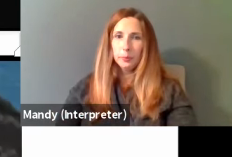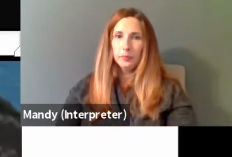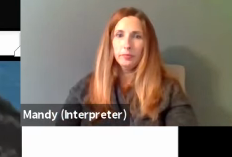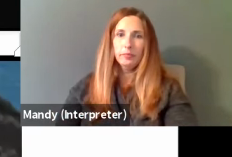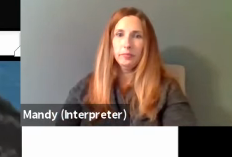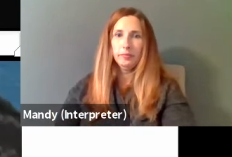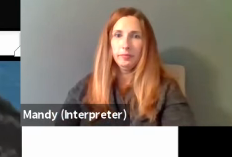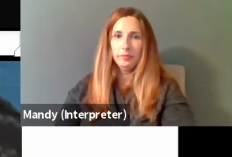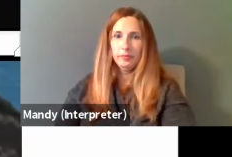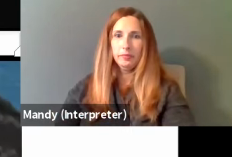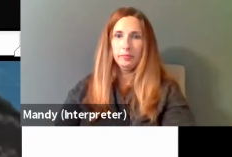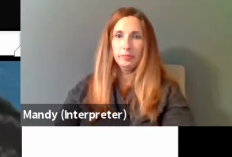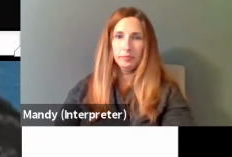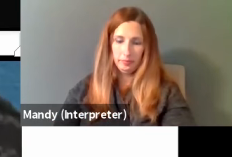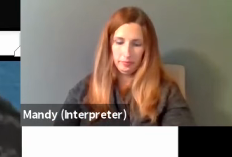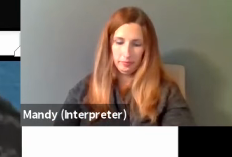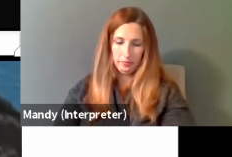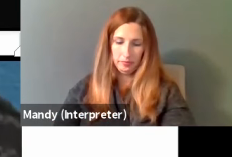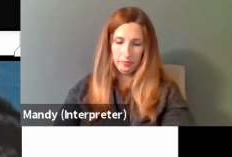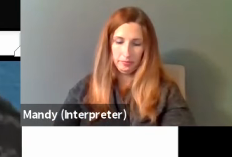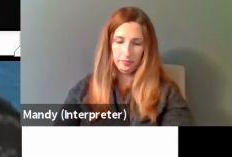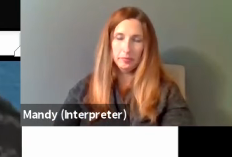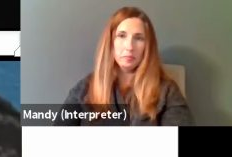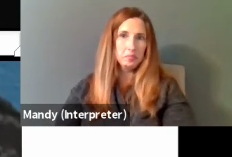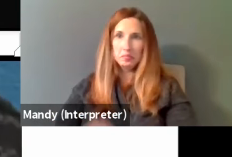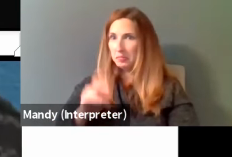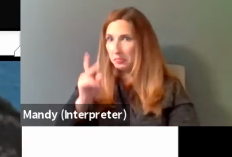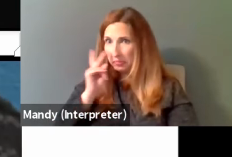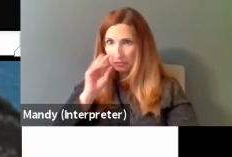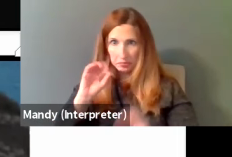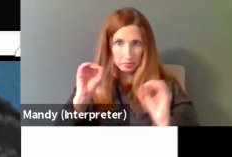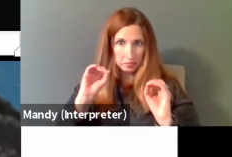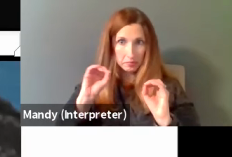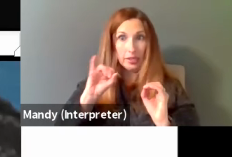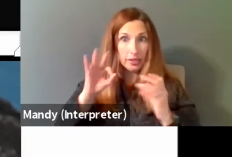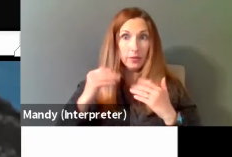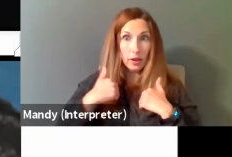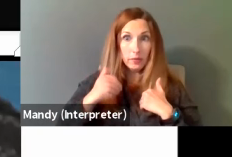I don't see any questions. So if you have them go ahead and ask, and we're going to get into